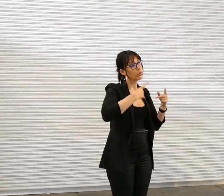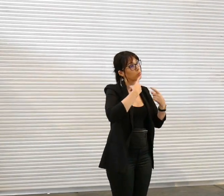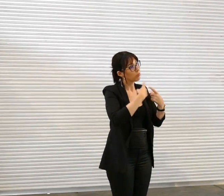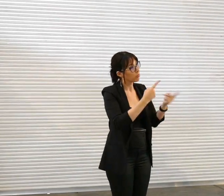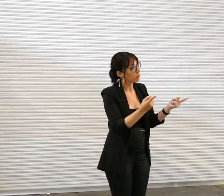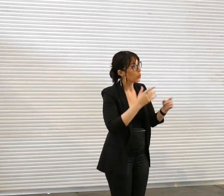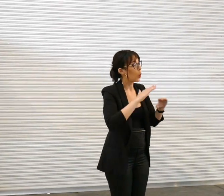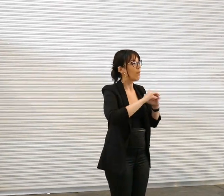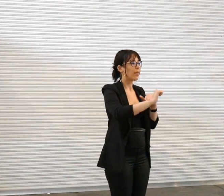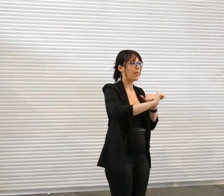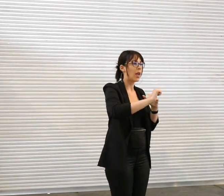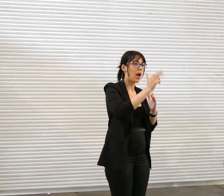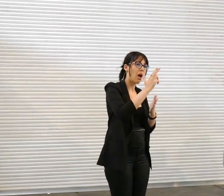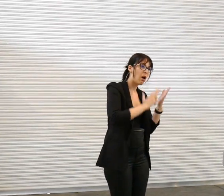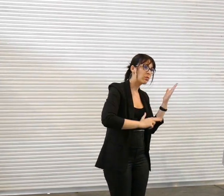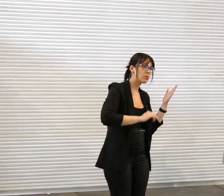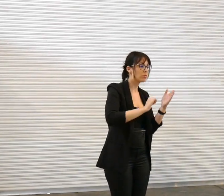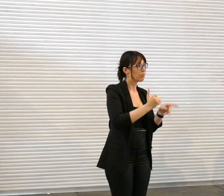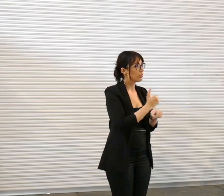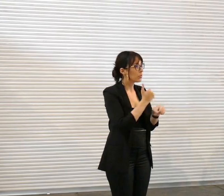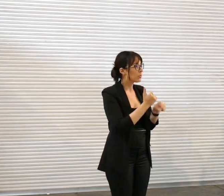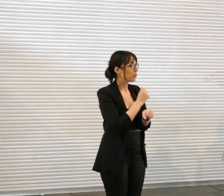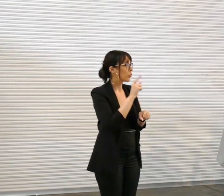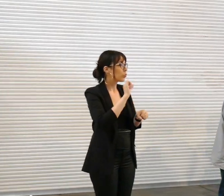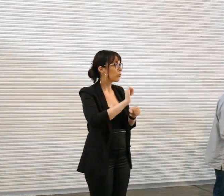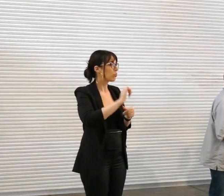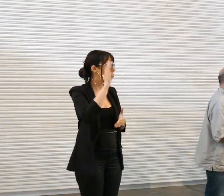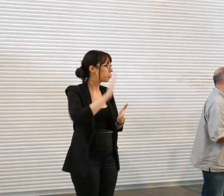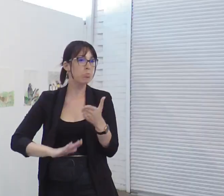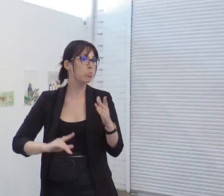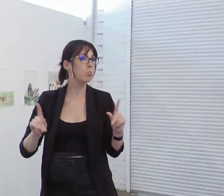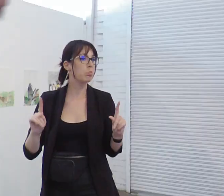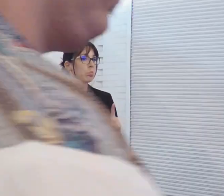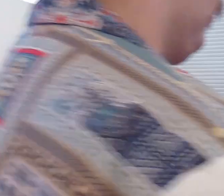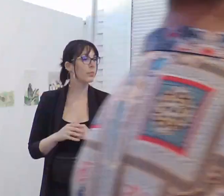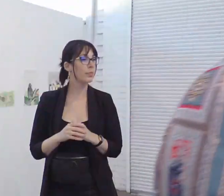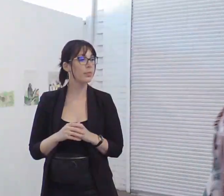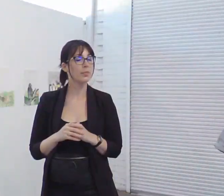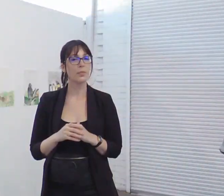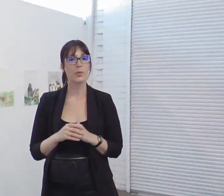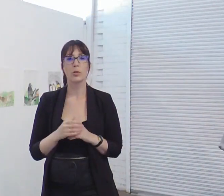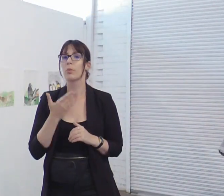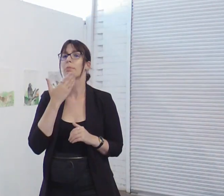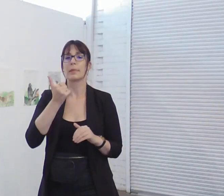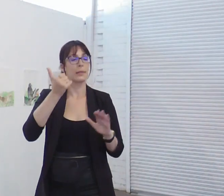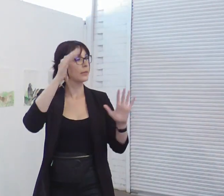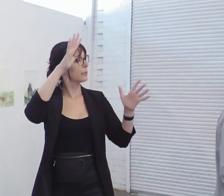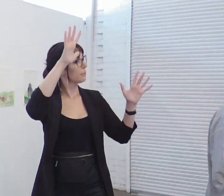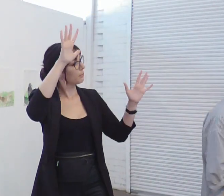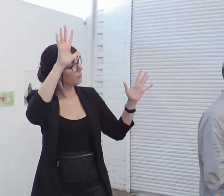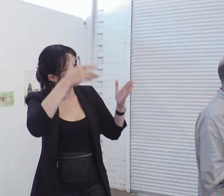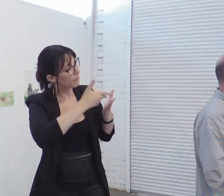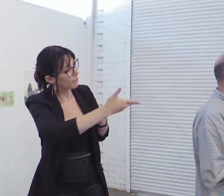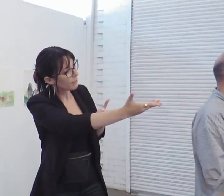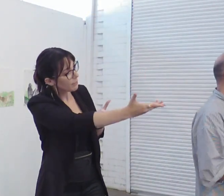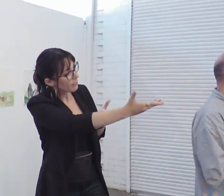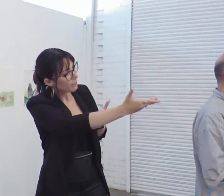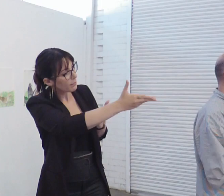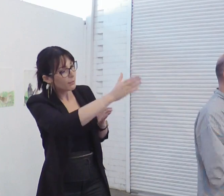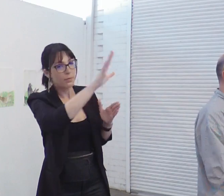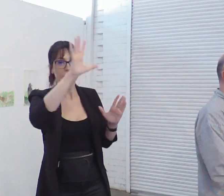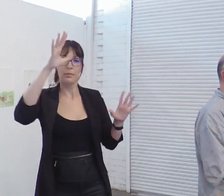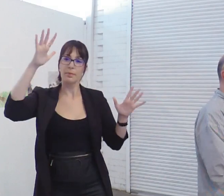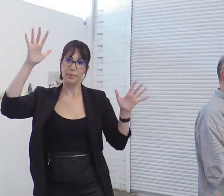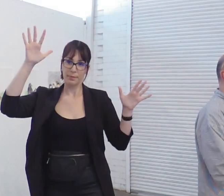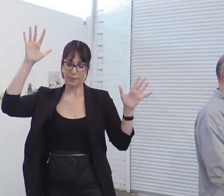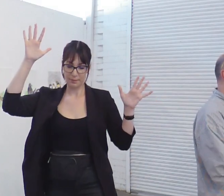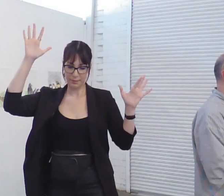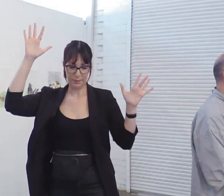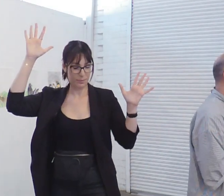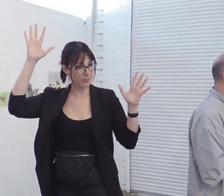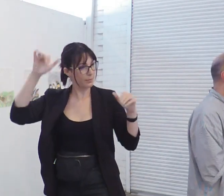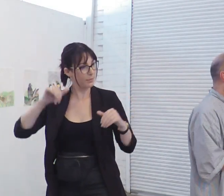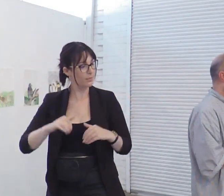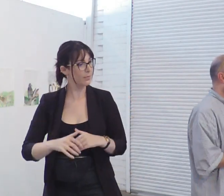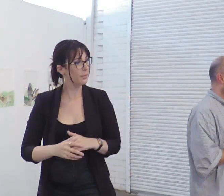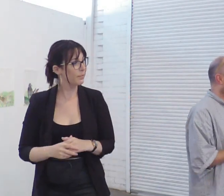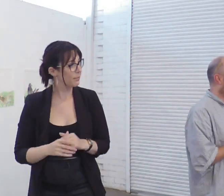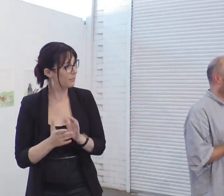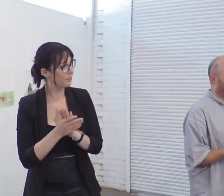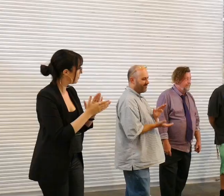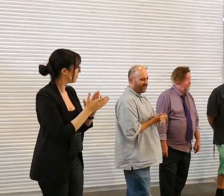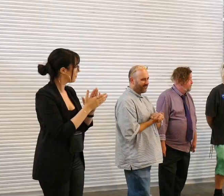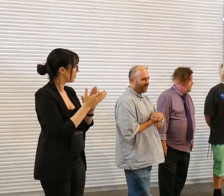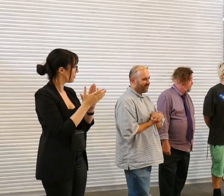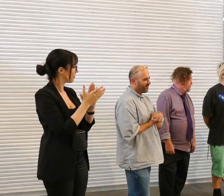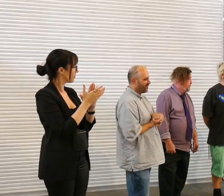practice and um their experience at Yarra Sculpture Gallery so hand of applause to the artists